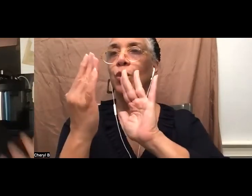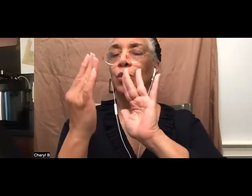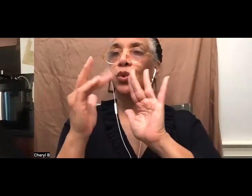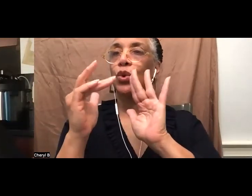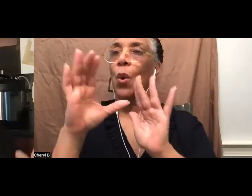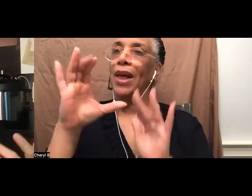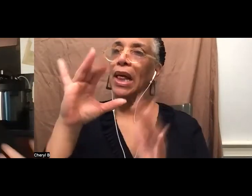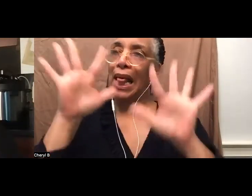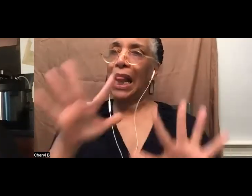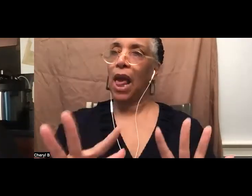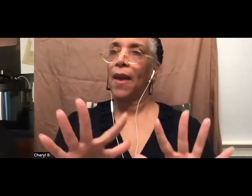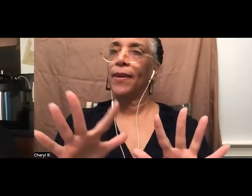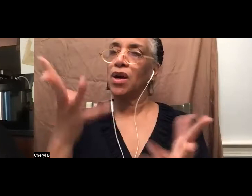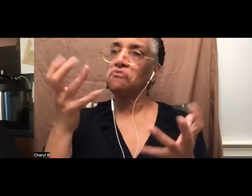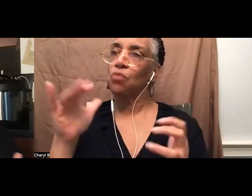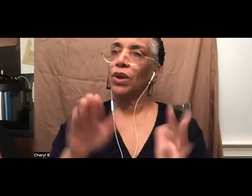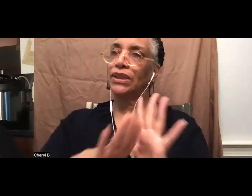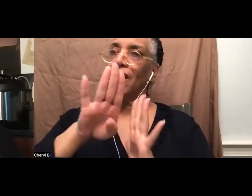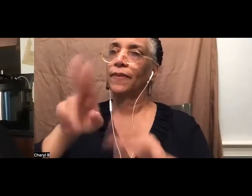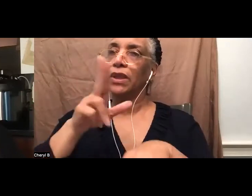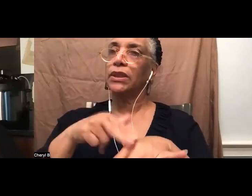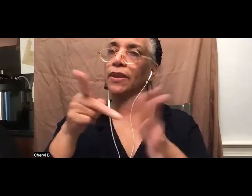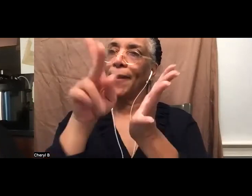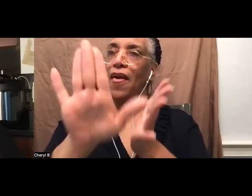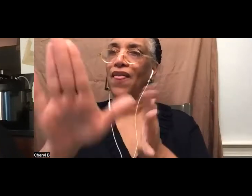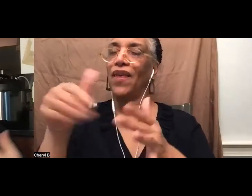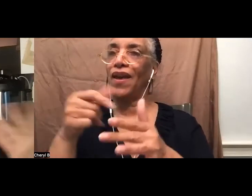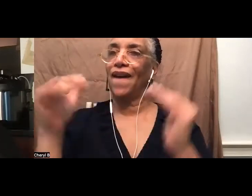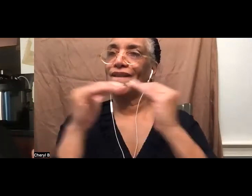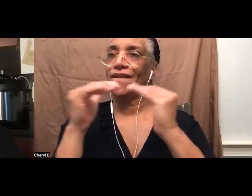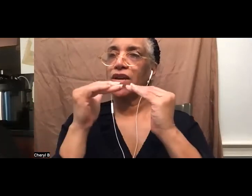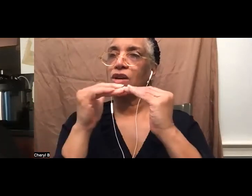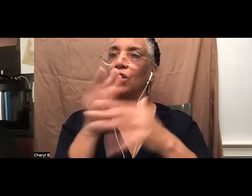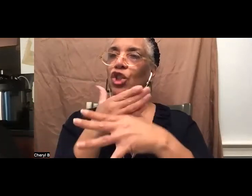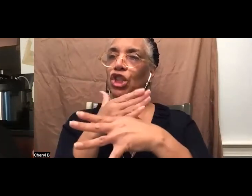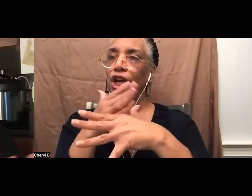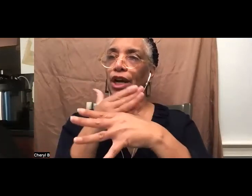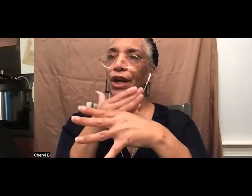developed nations to pay their fair share towards mitigating the global South emissions.